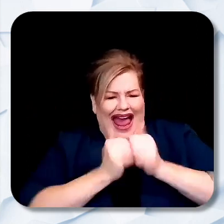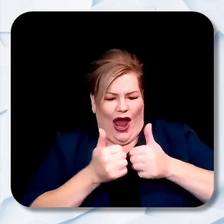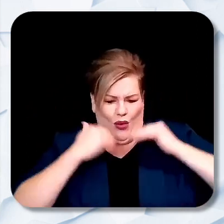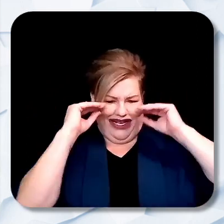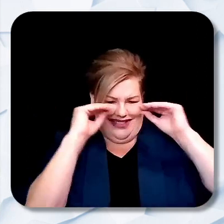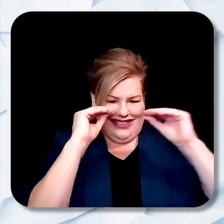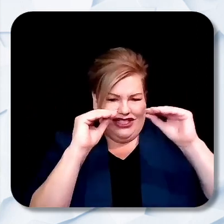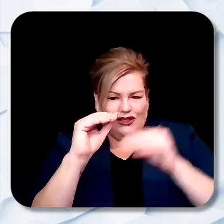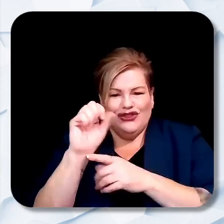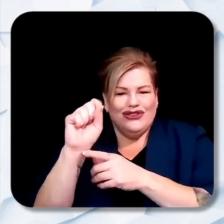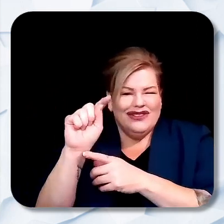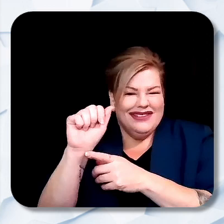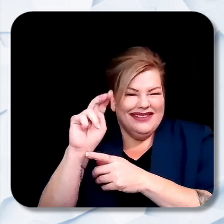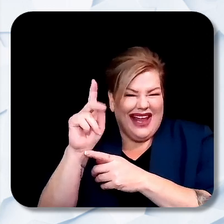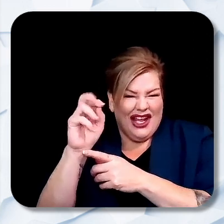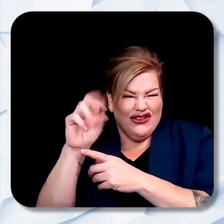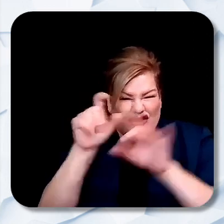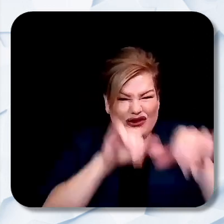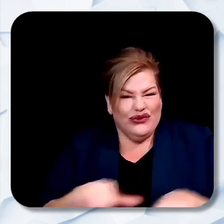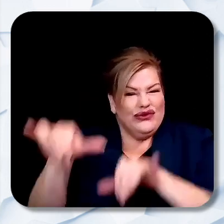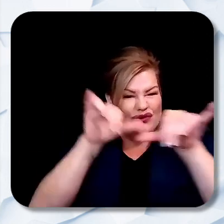and it's updated with some incredibly important information,